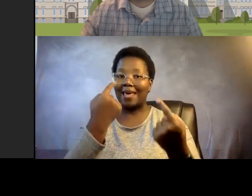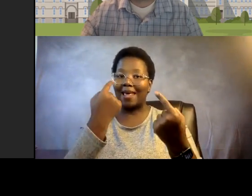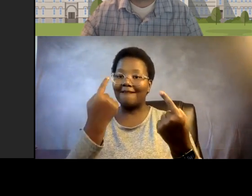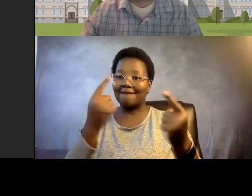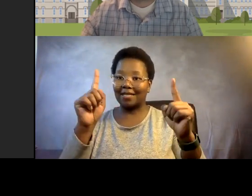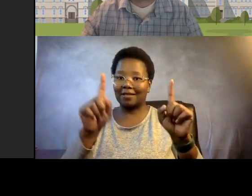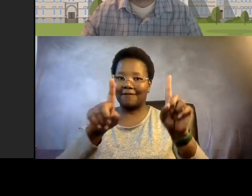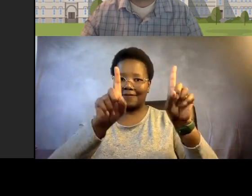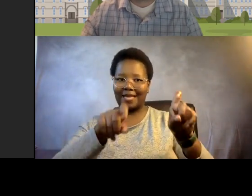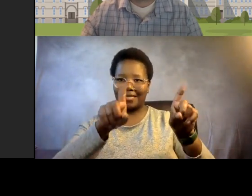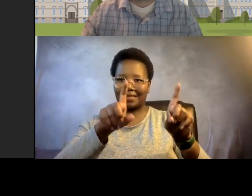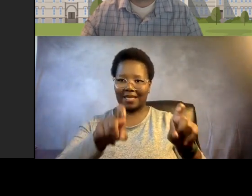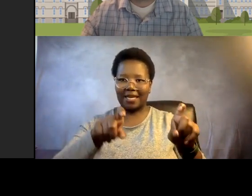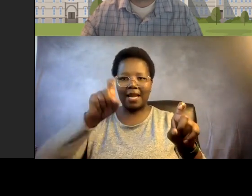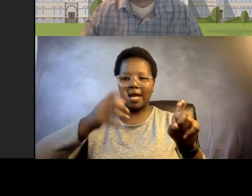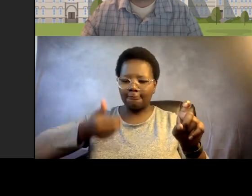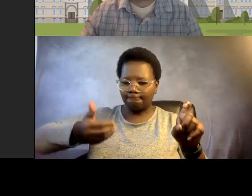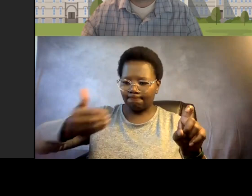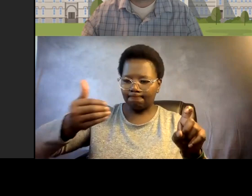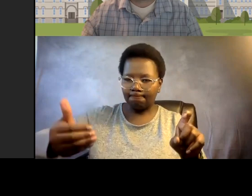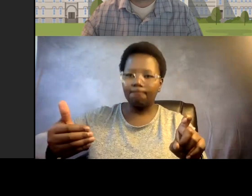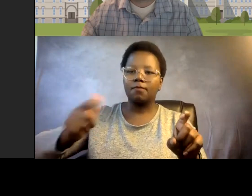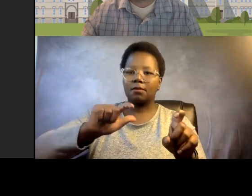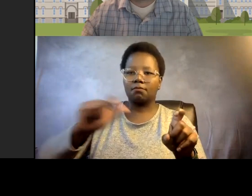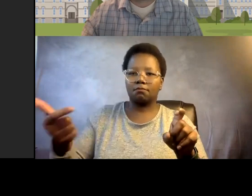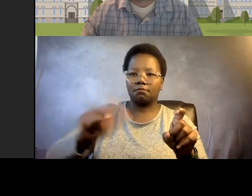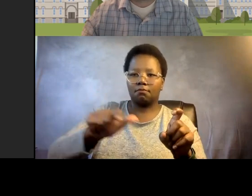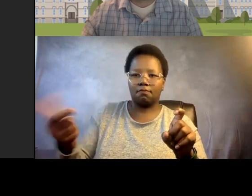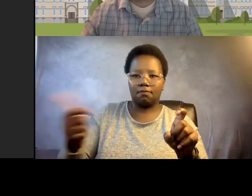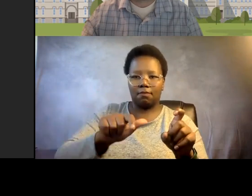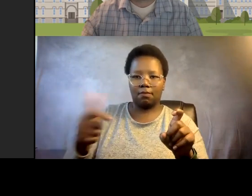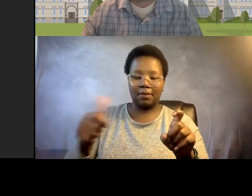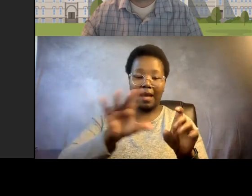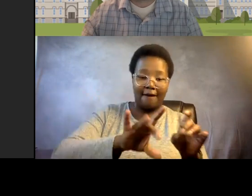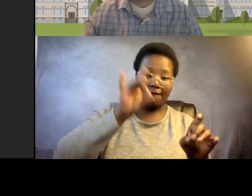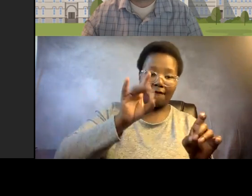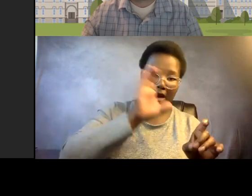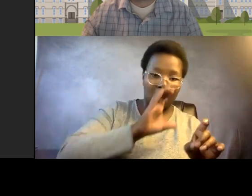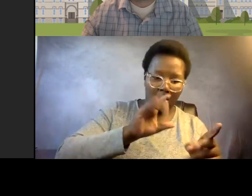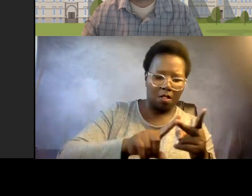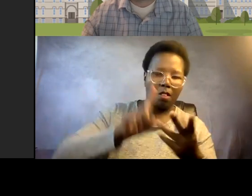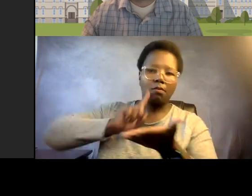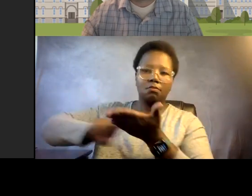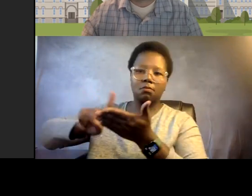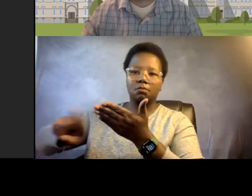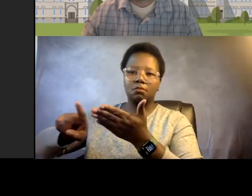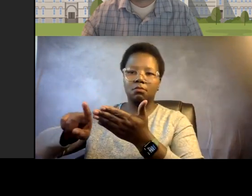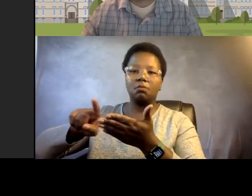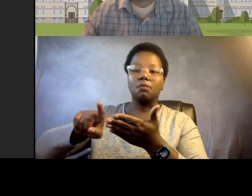a constant, a regular switching between discovery and investigation. You will find an issue you dig